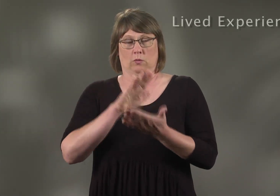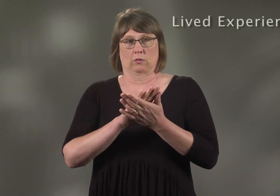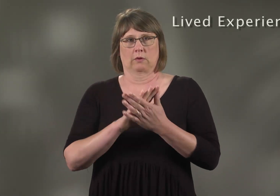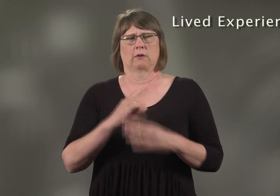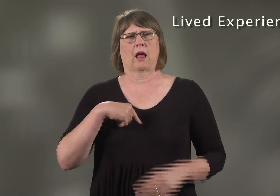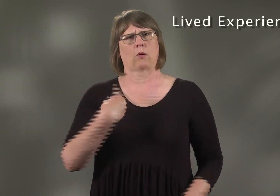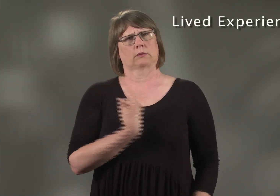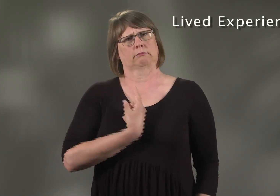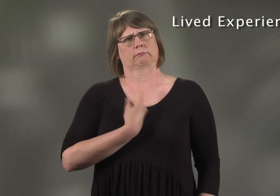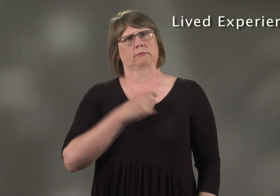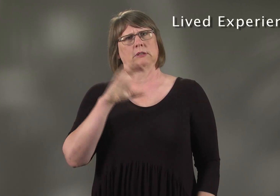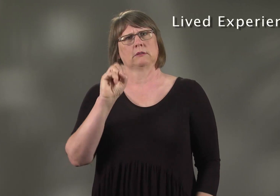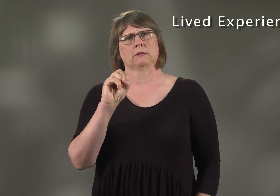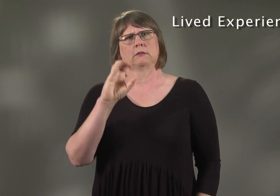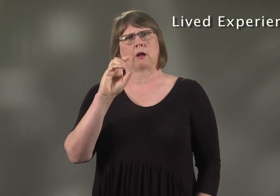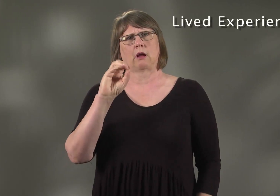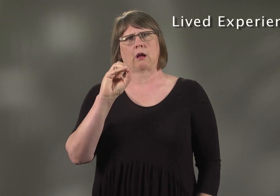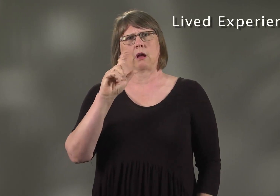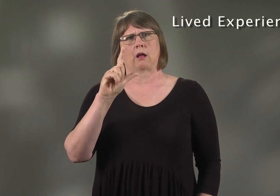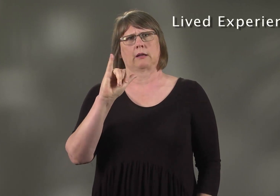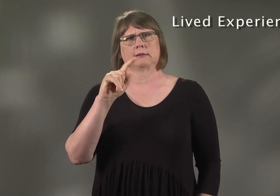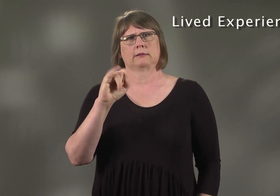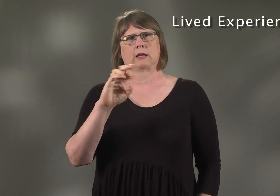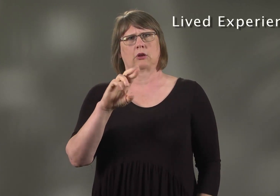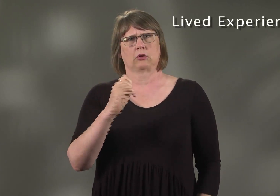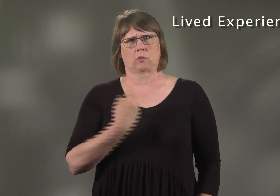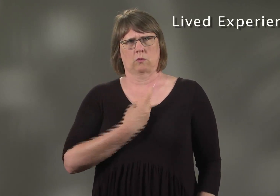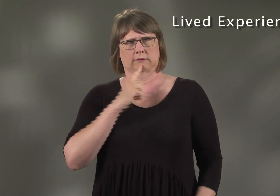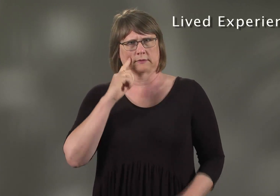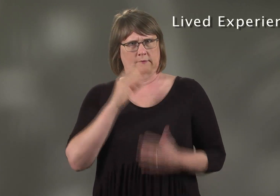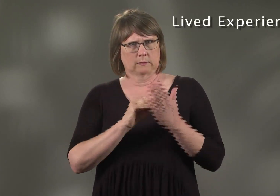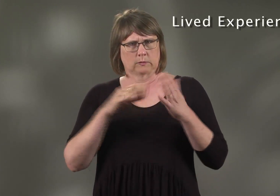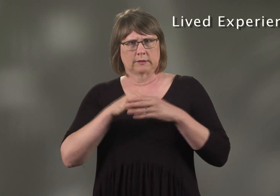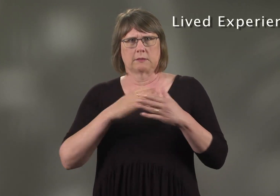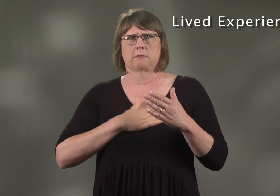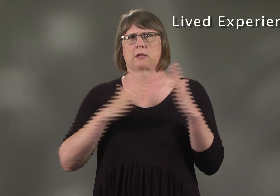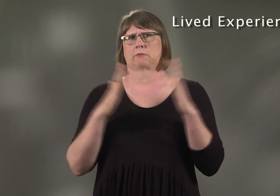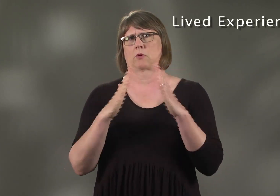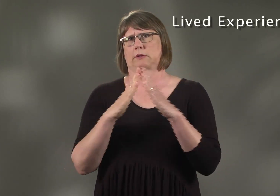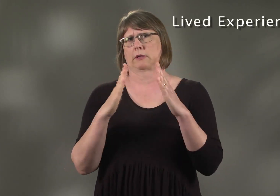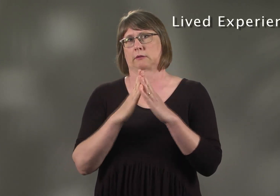When I was in school I was a solitaire, the only deaf student in my small town.